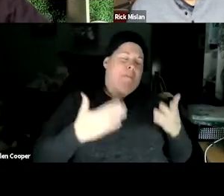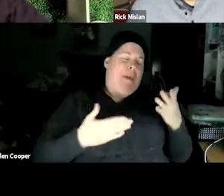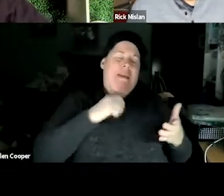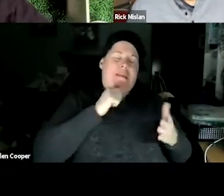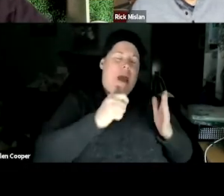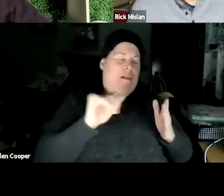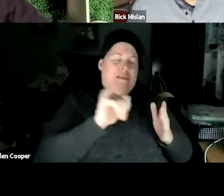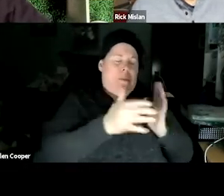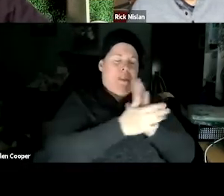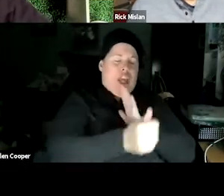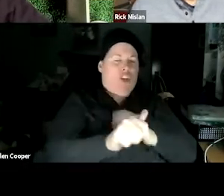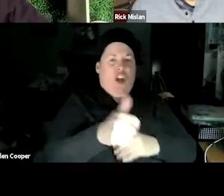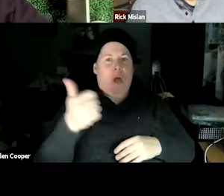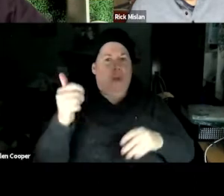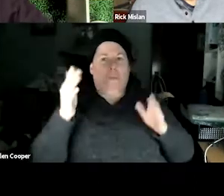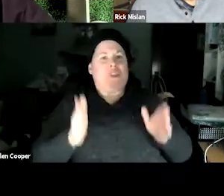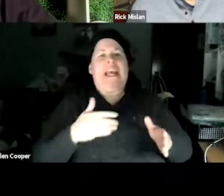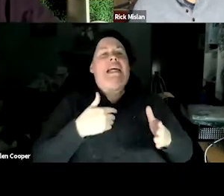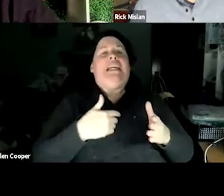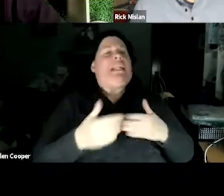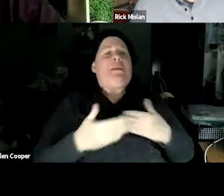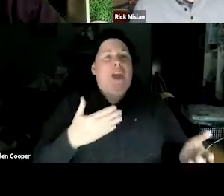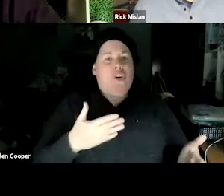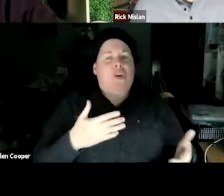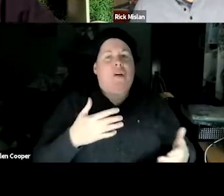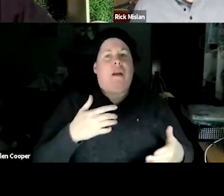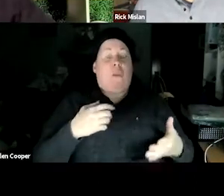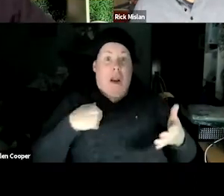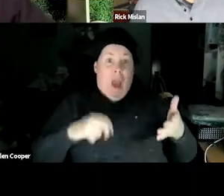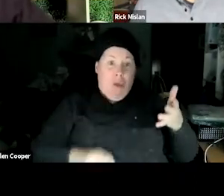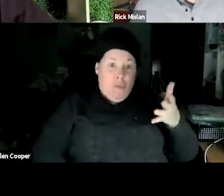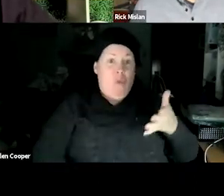CalebBarlow: You've I've just always found as I've moved up in the executive ranks, one